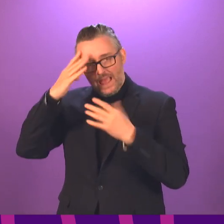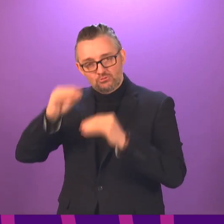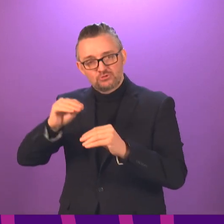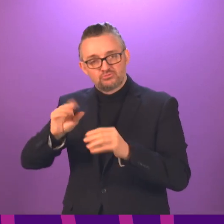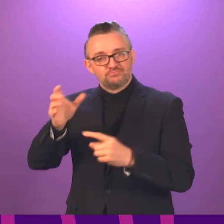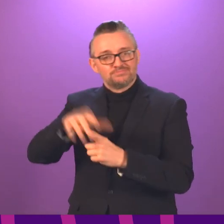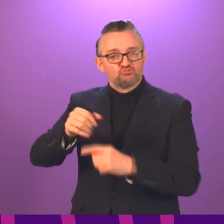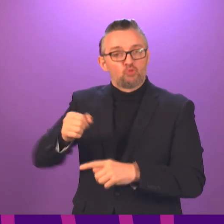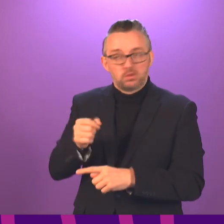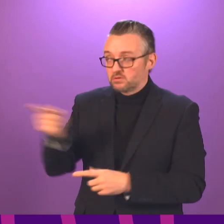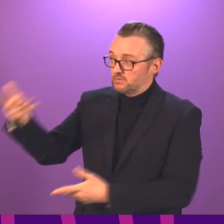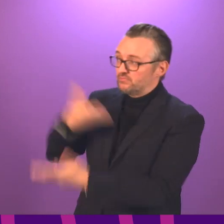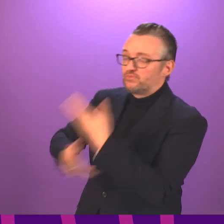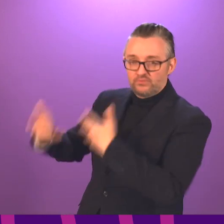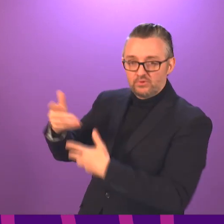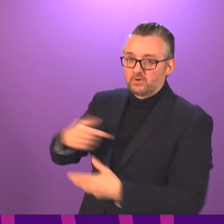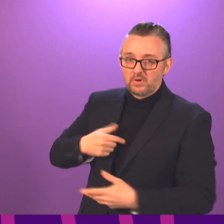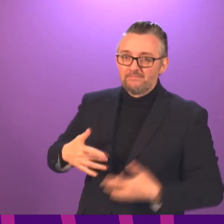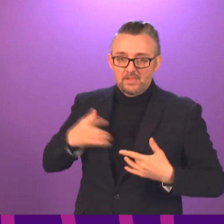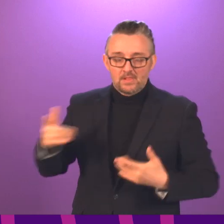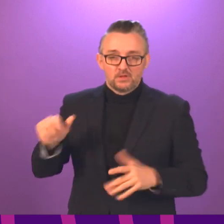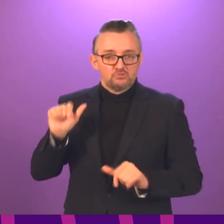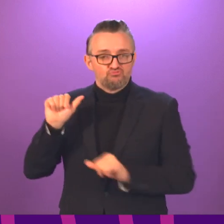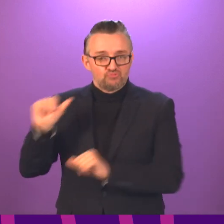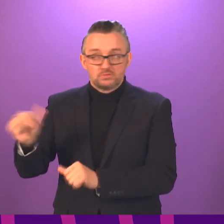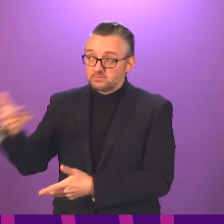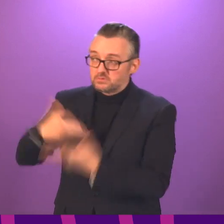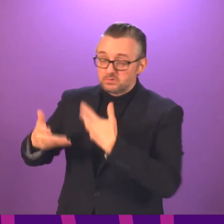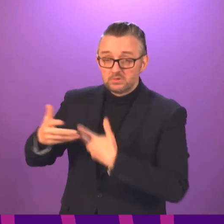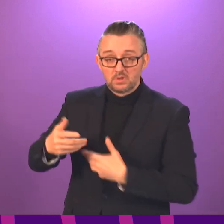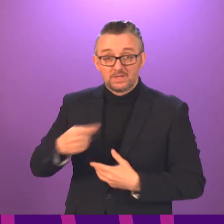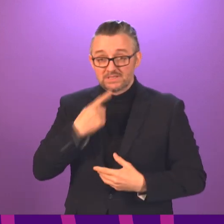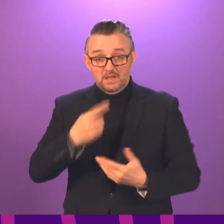I cannot imagine that there are many people across the country right now who do not think